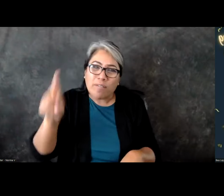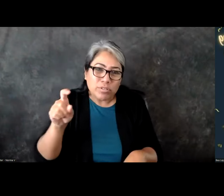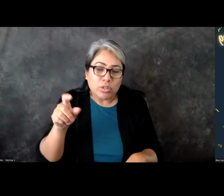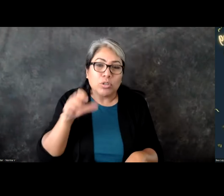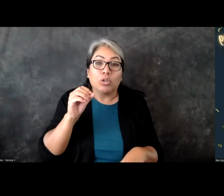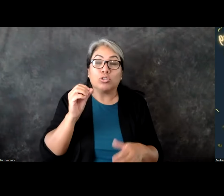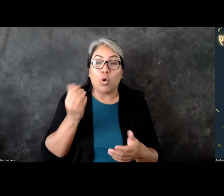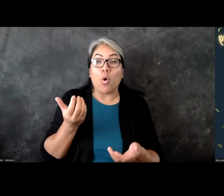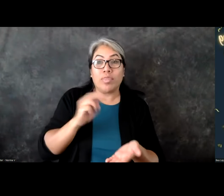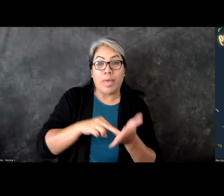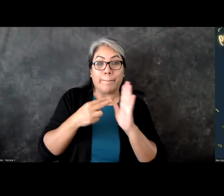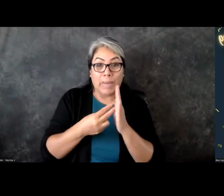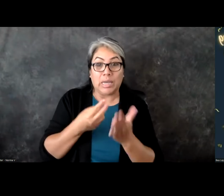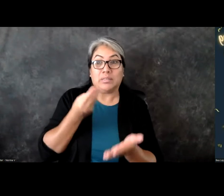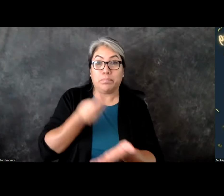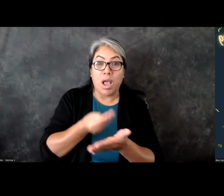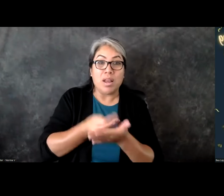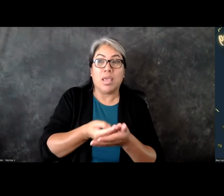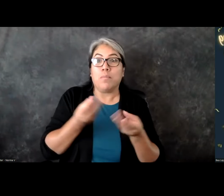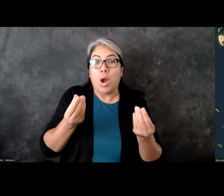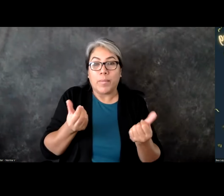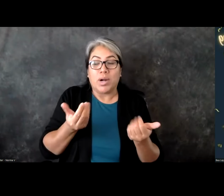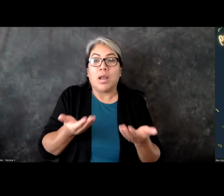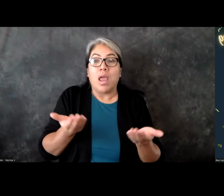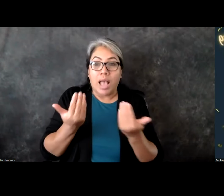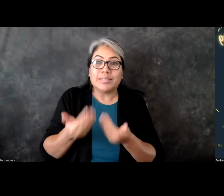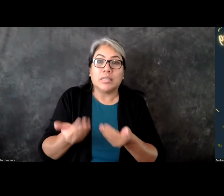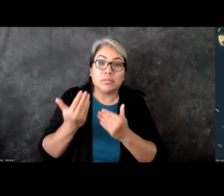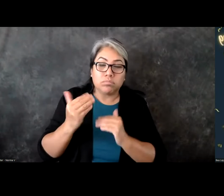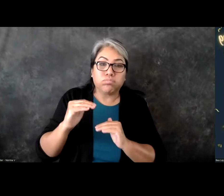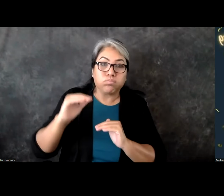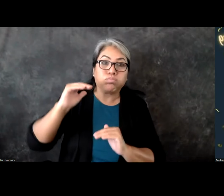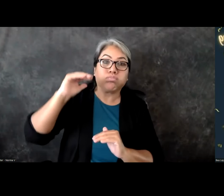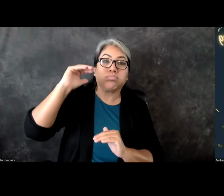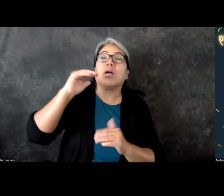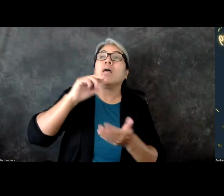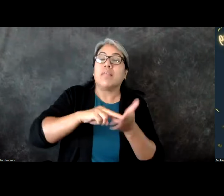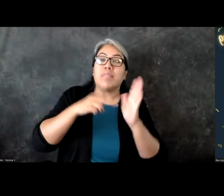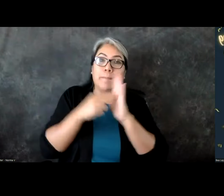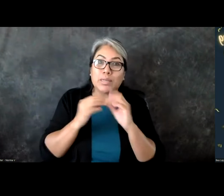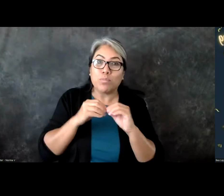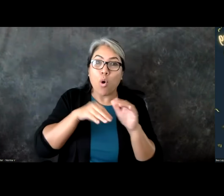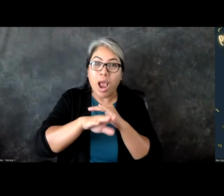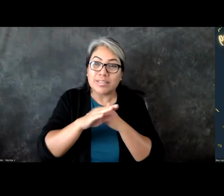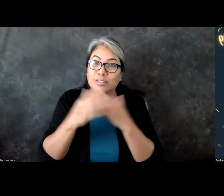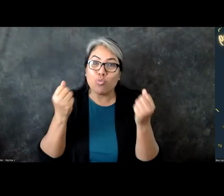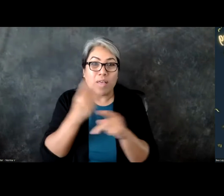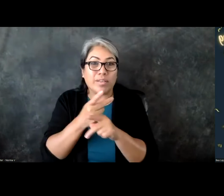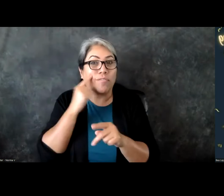these services. And so increasing the asset limit definitely